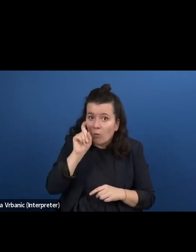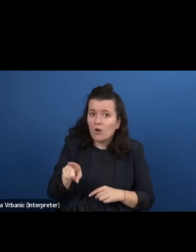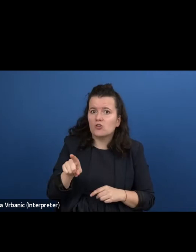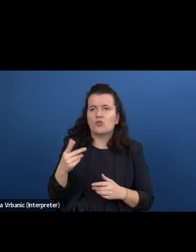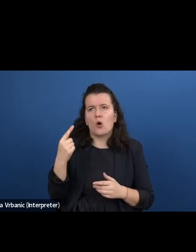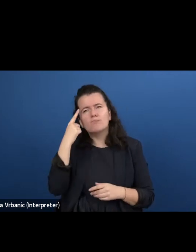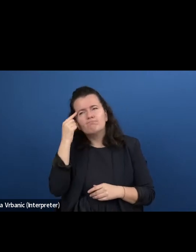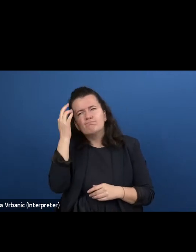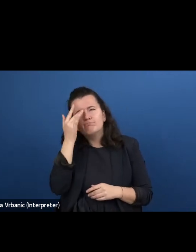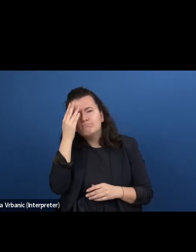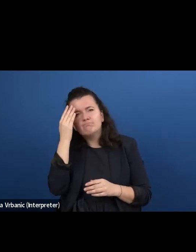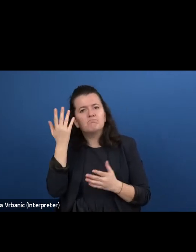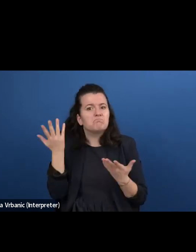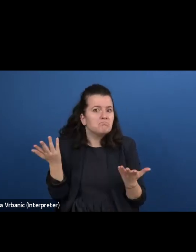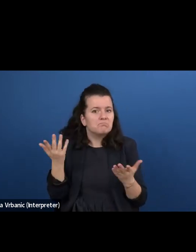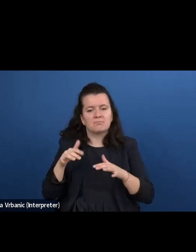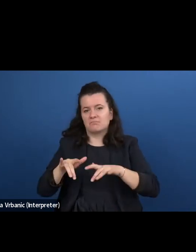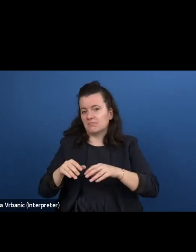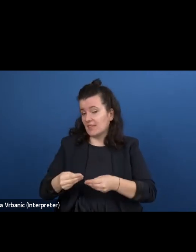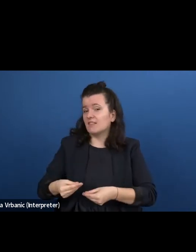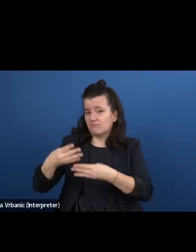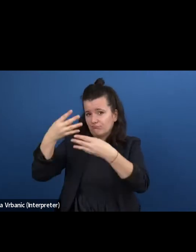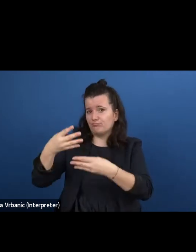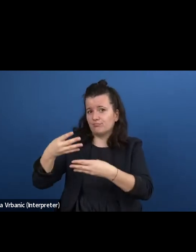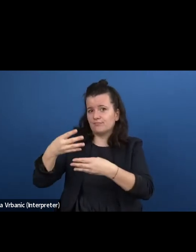you can have the opportunity to take part in the discussions.